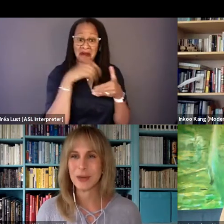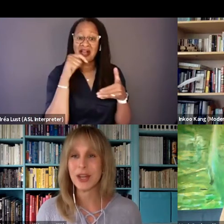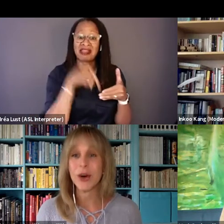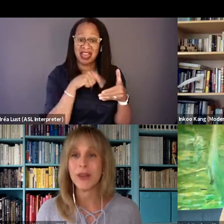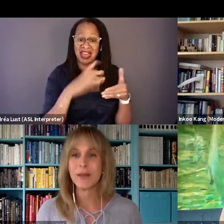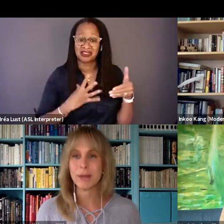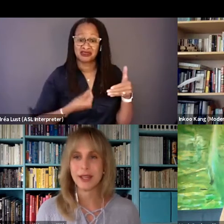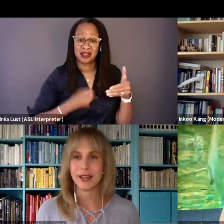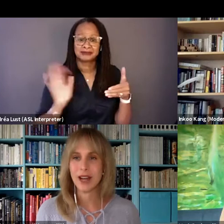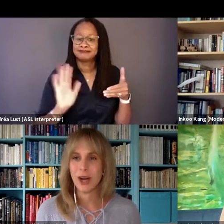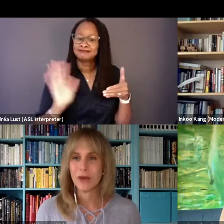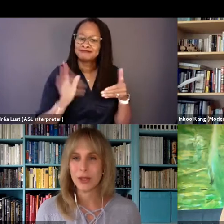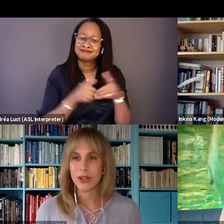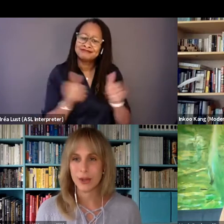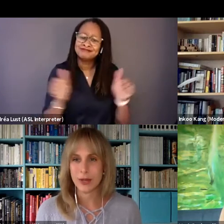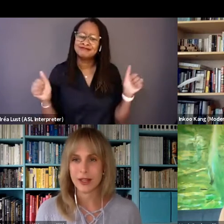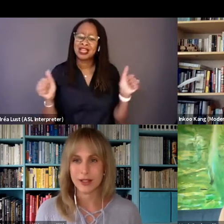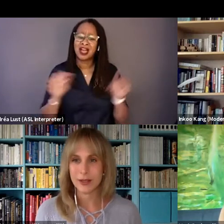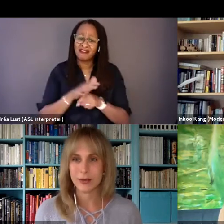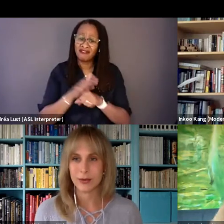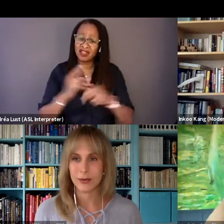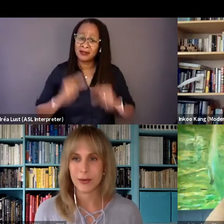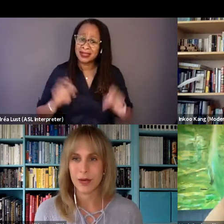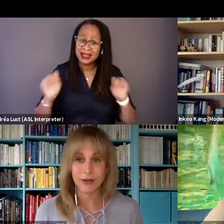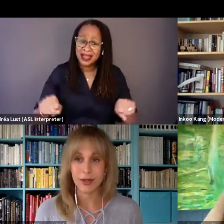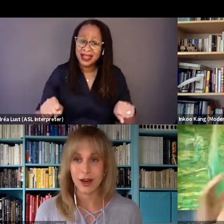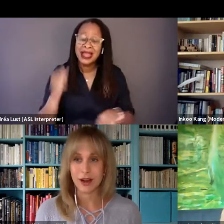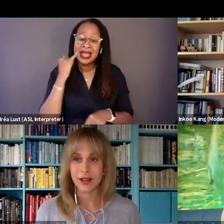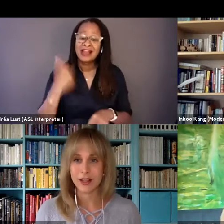We can only be fully human if we are flawed.